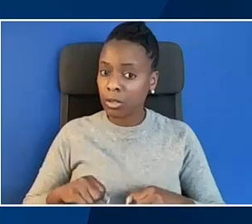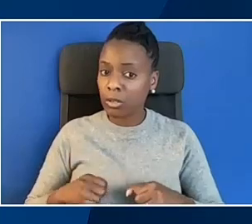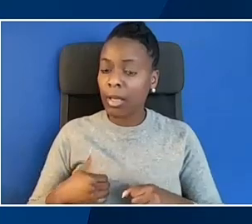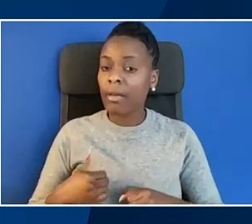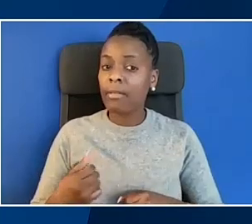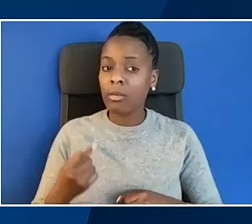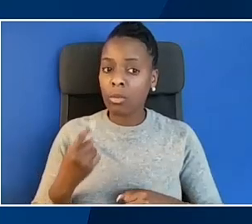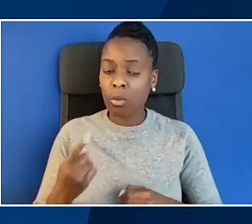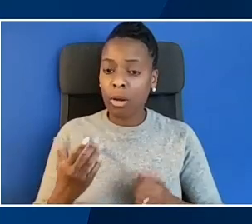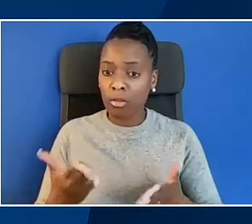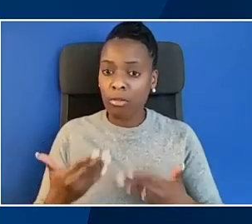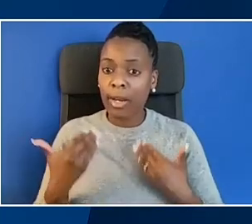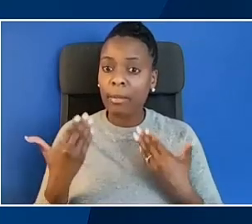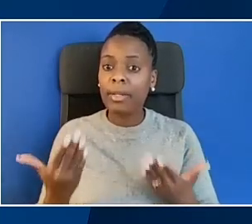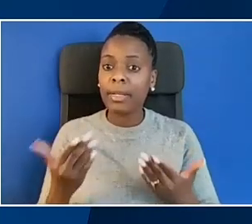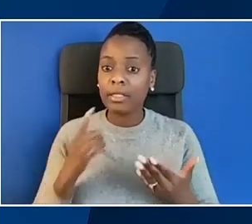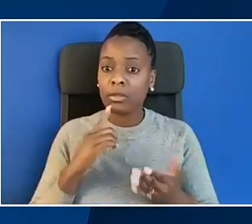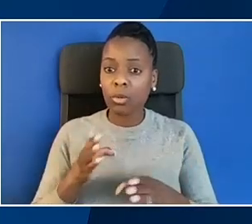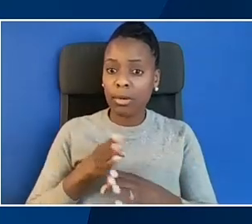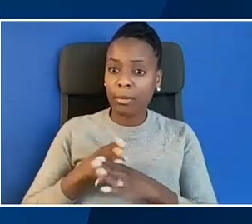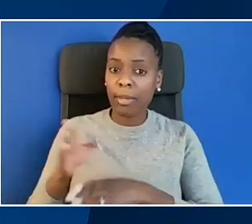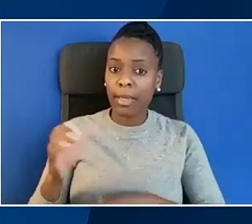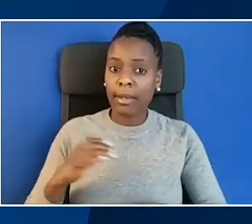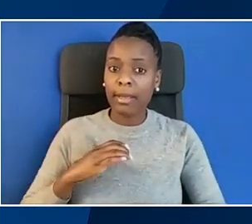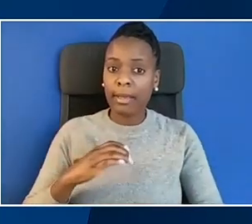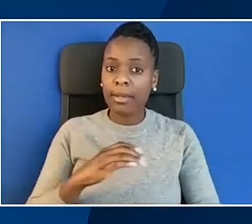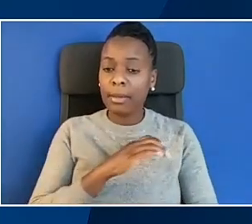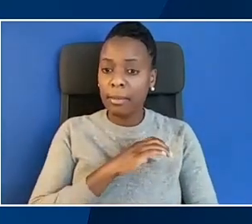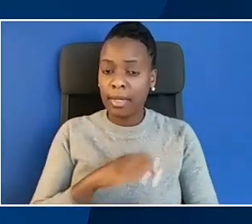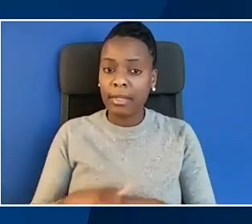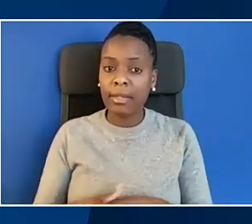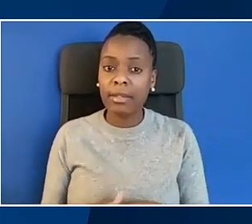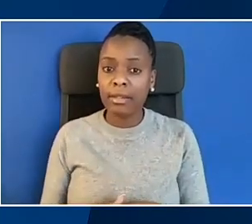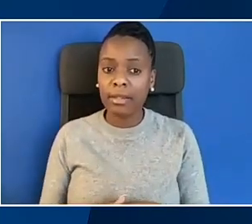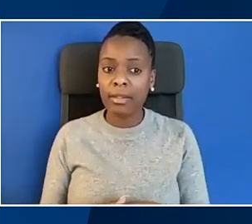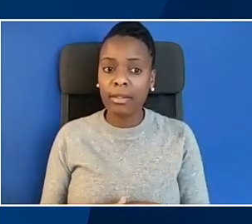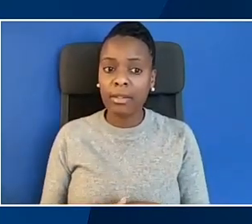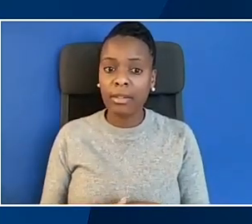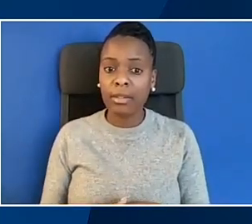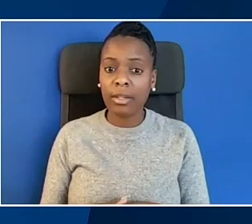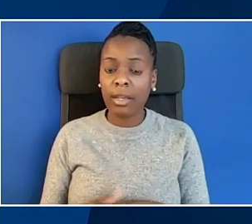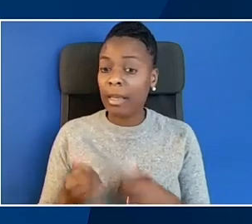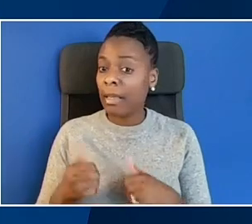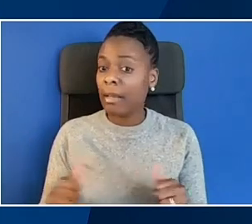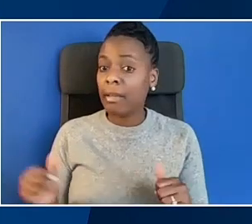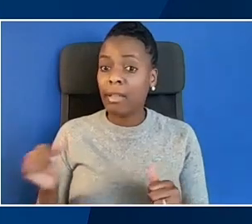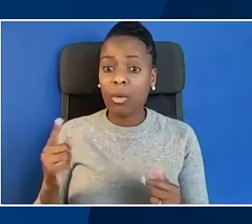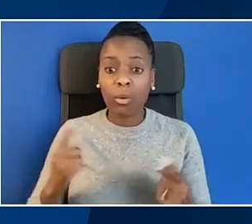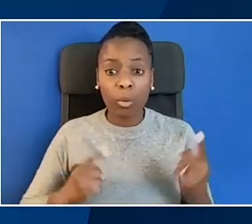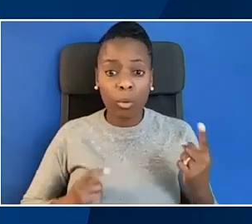recommendation for the main committee. And, if you all have any other further questions, you know, you can always email